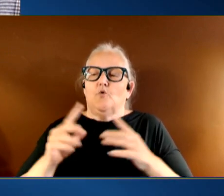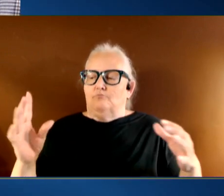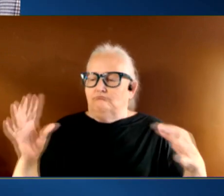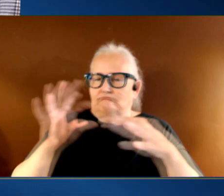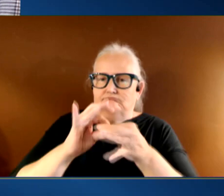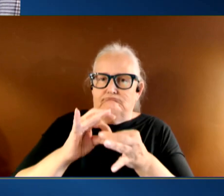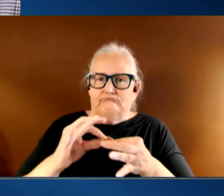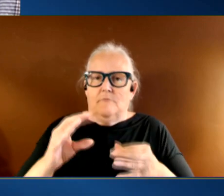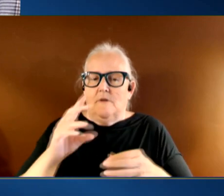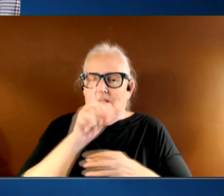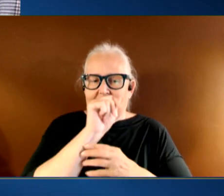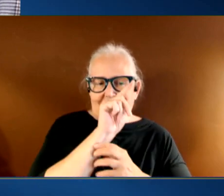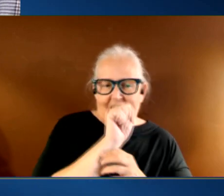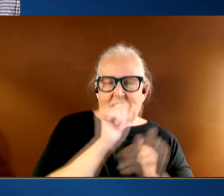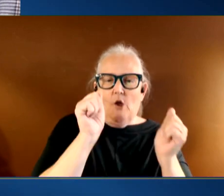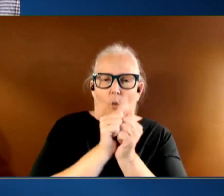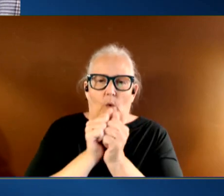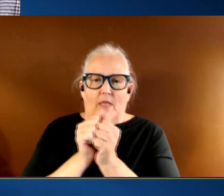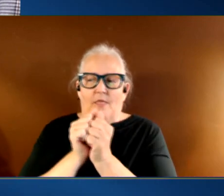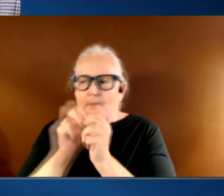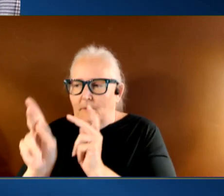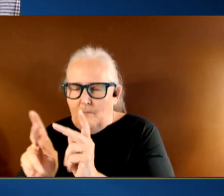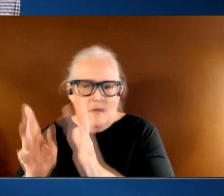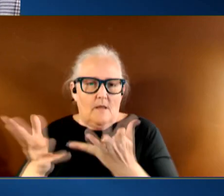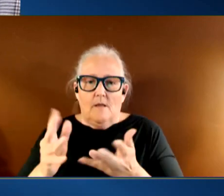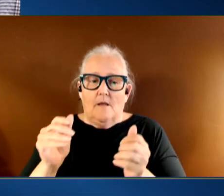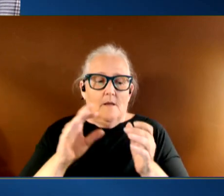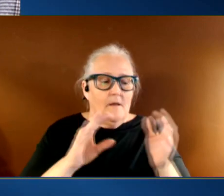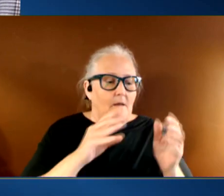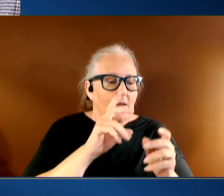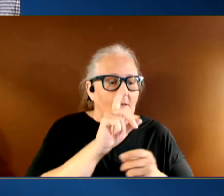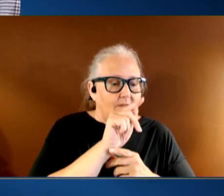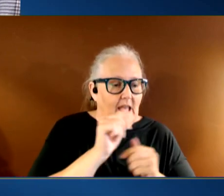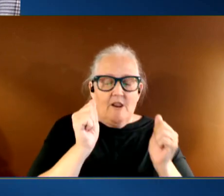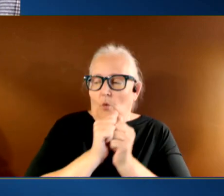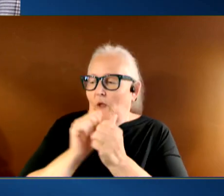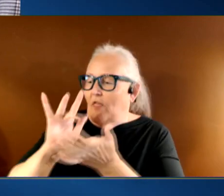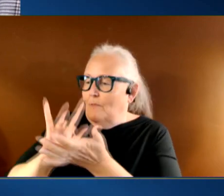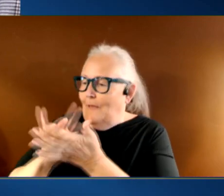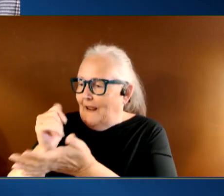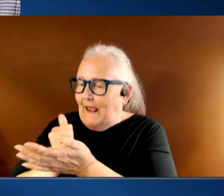we link together the Medicaid program data with the clinical data in our statewide health